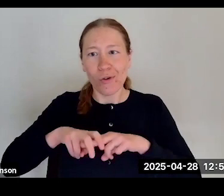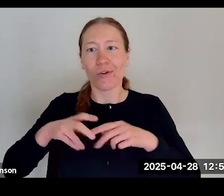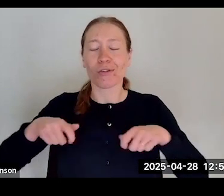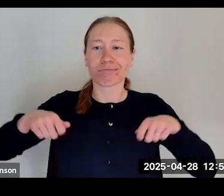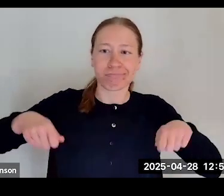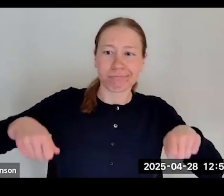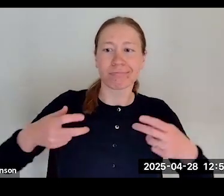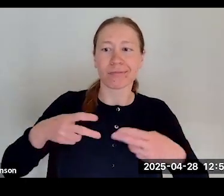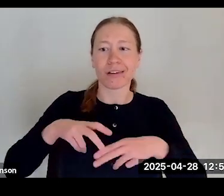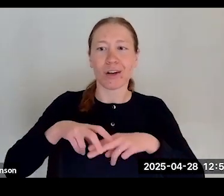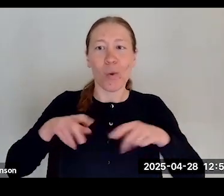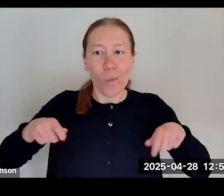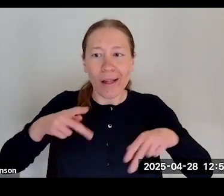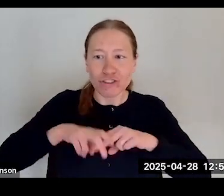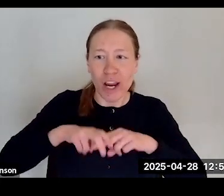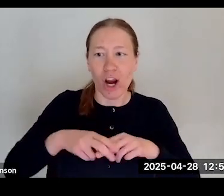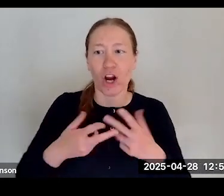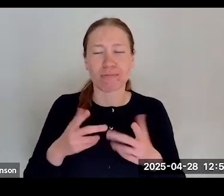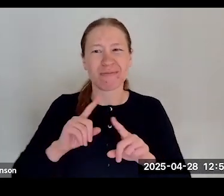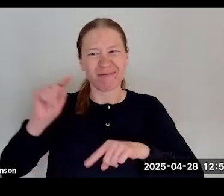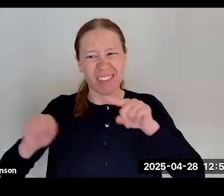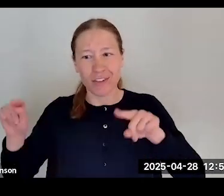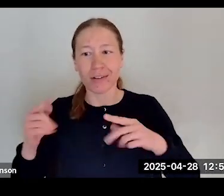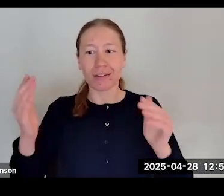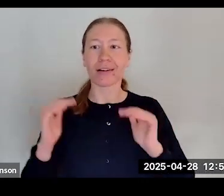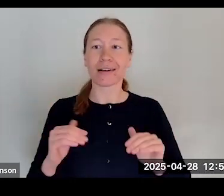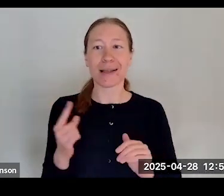And there isn't an apparent disability or use of an adaptive device in that image.